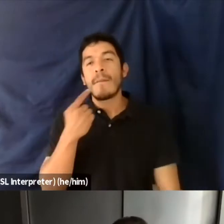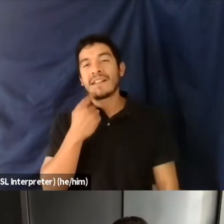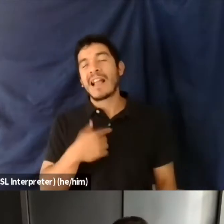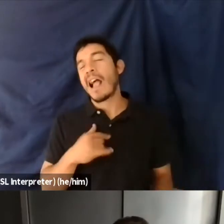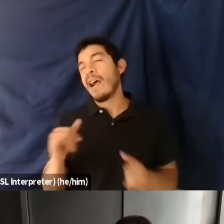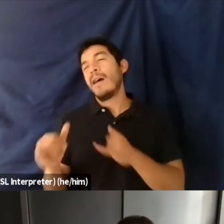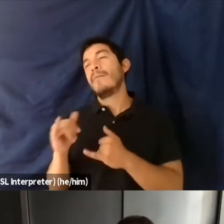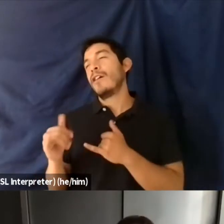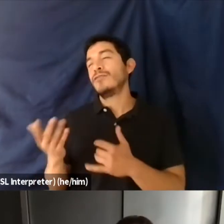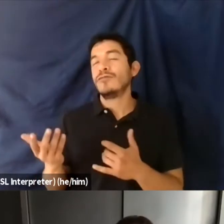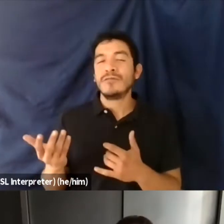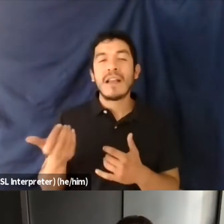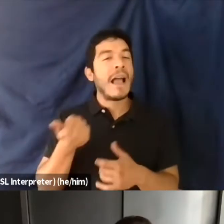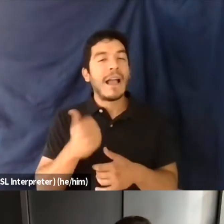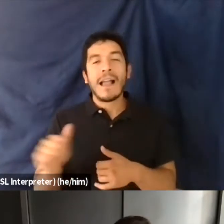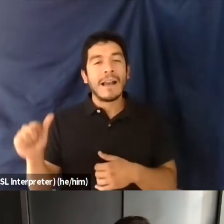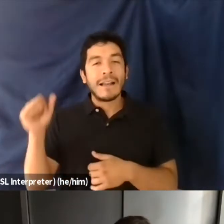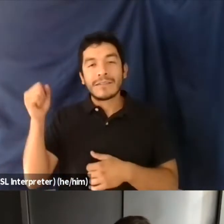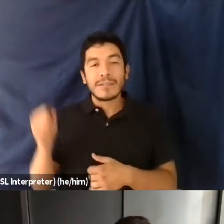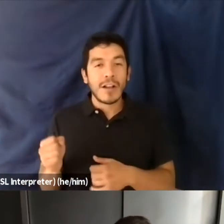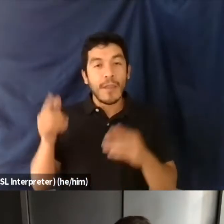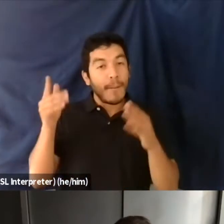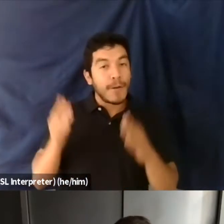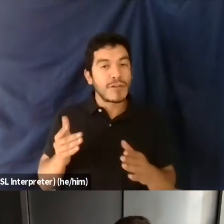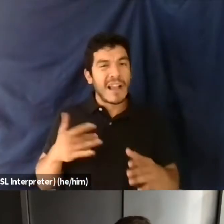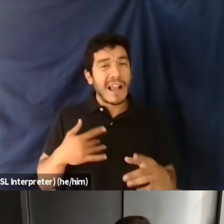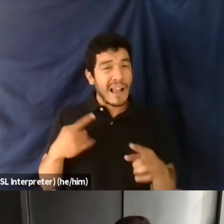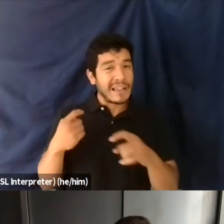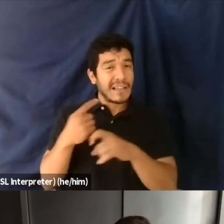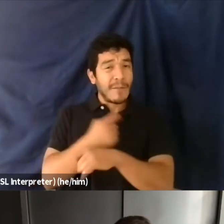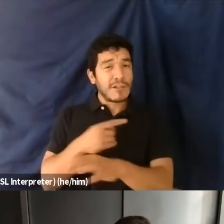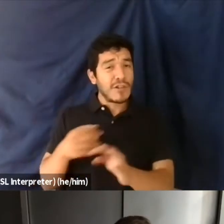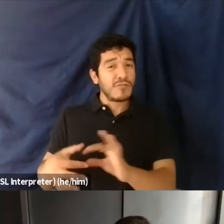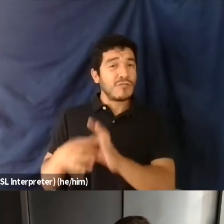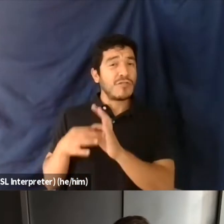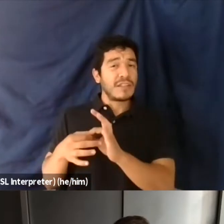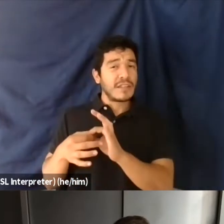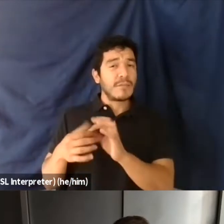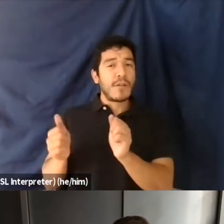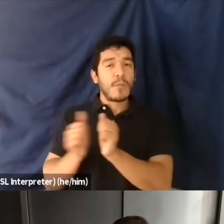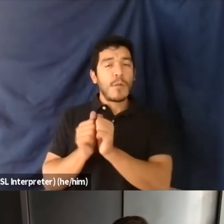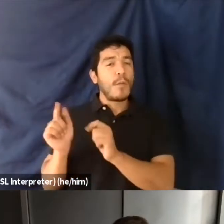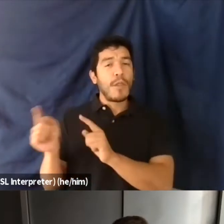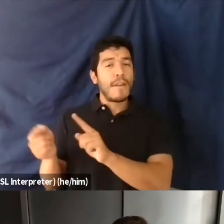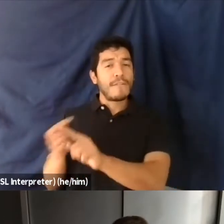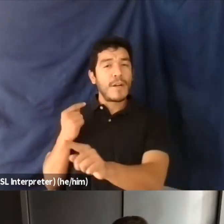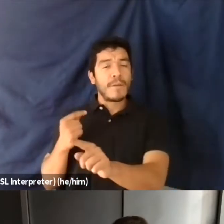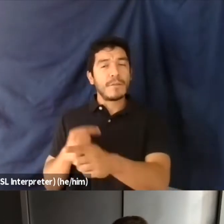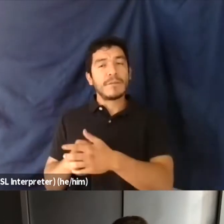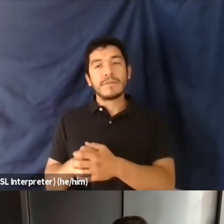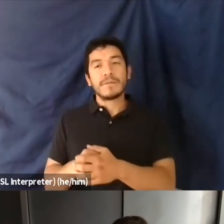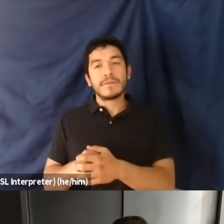any southerner has a complicated relationship to the place that they come from, where, you know,